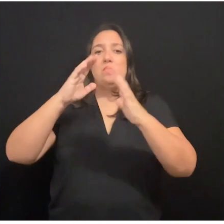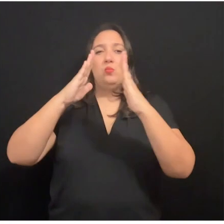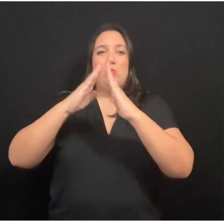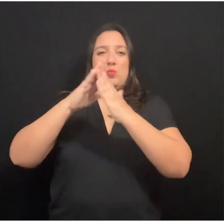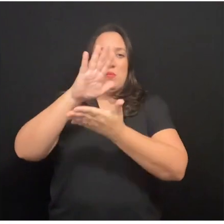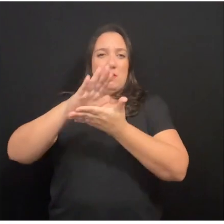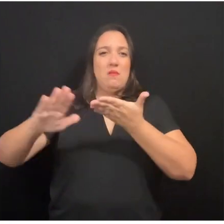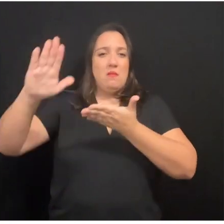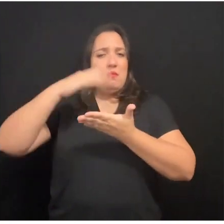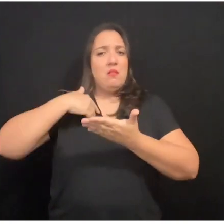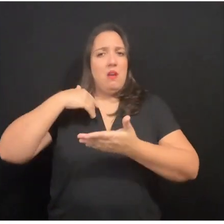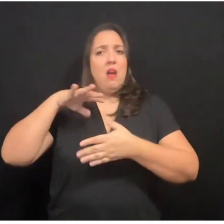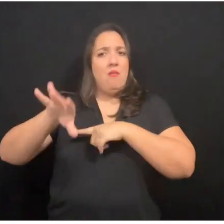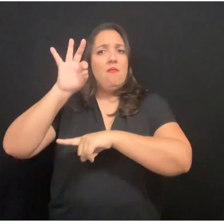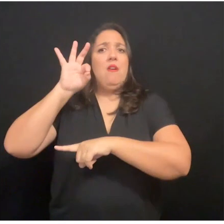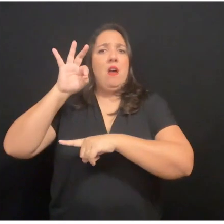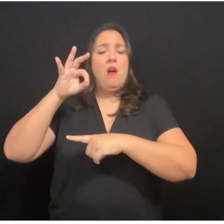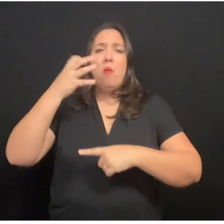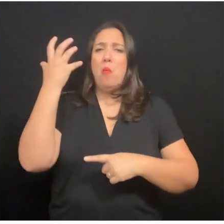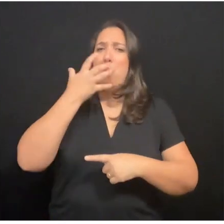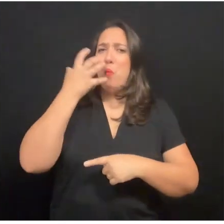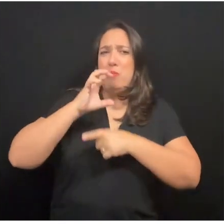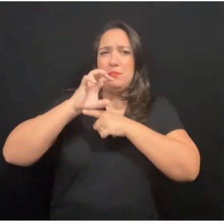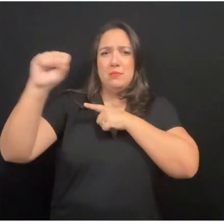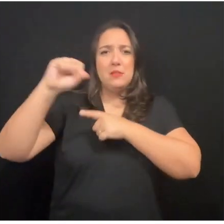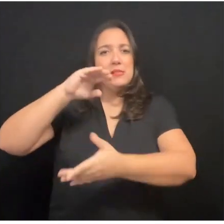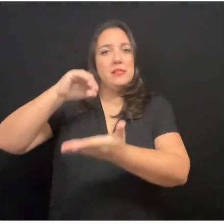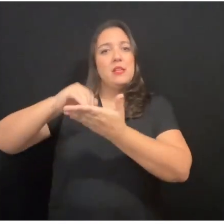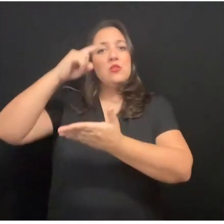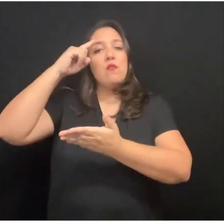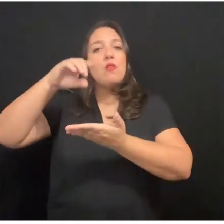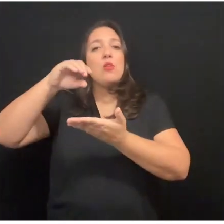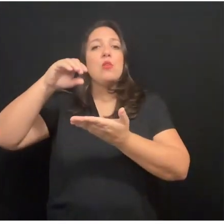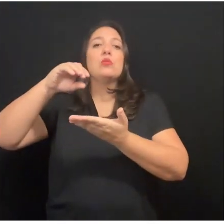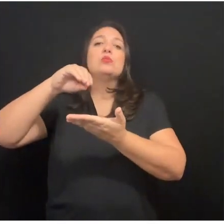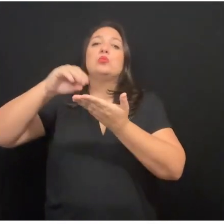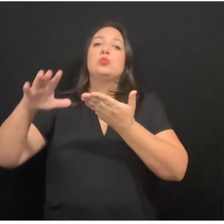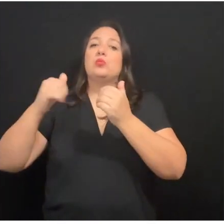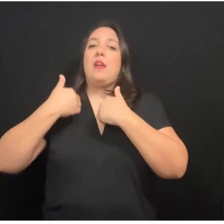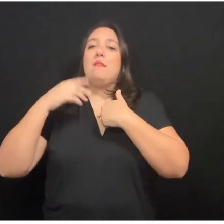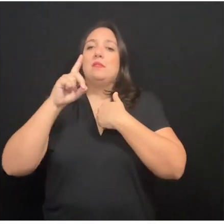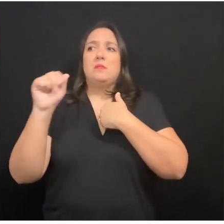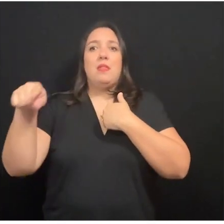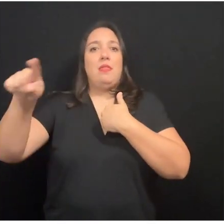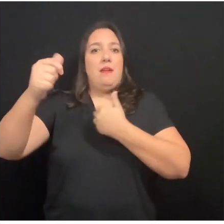and I came across the most amazing center for students with disabilities. They were really helpful